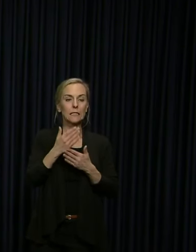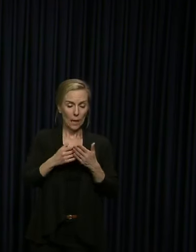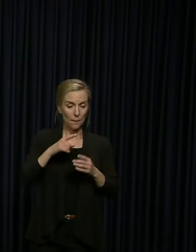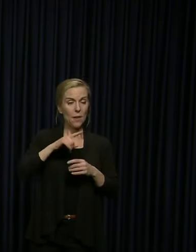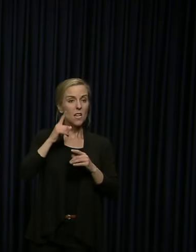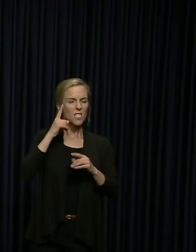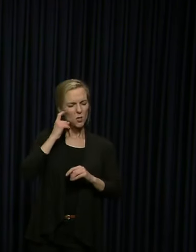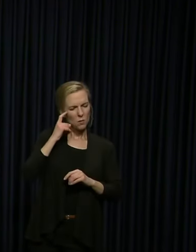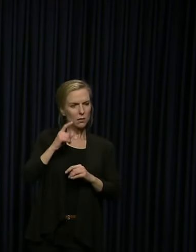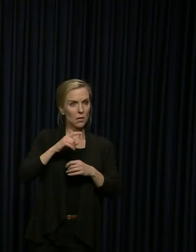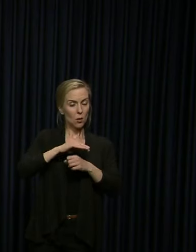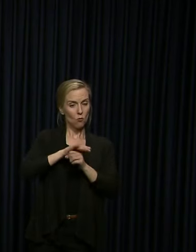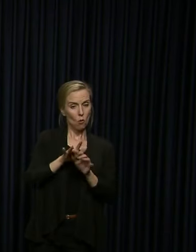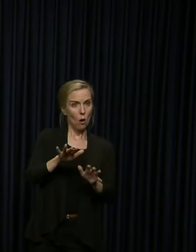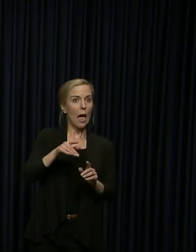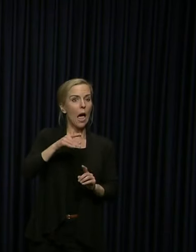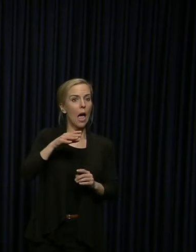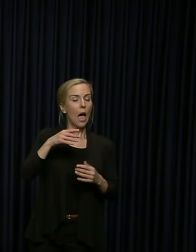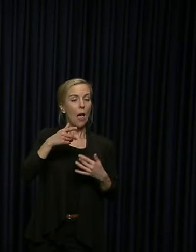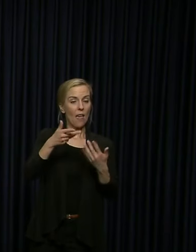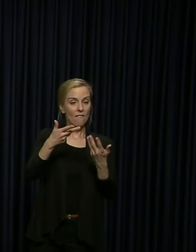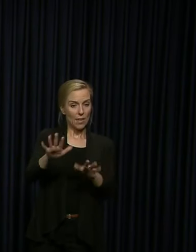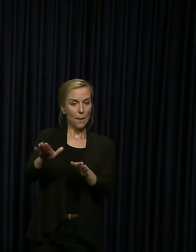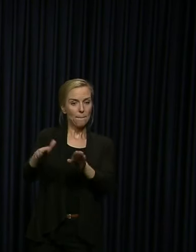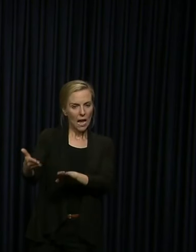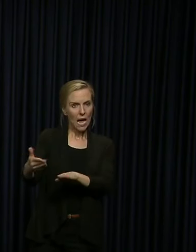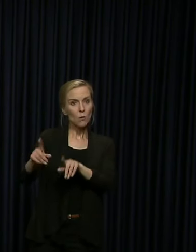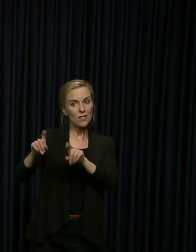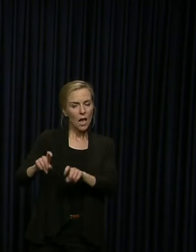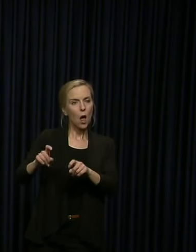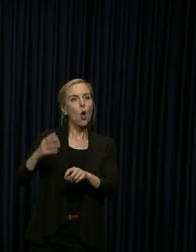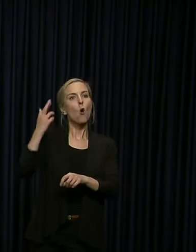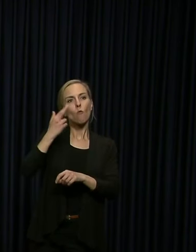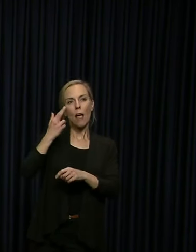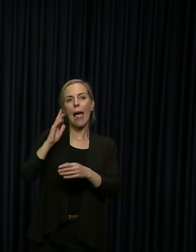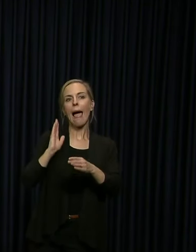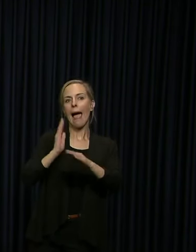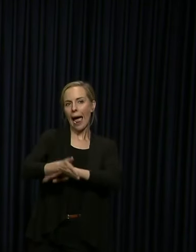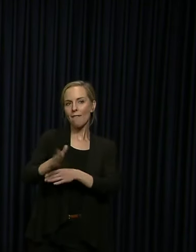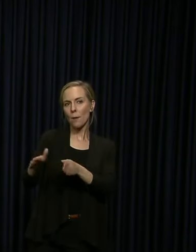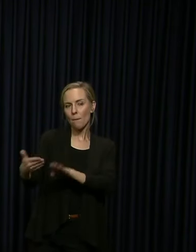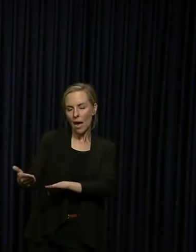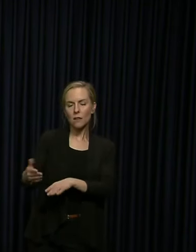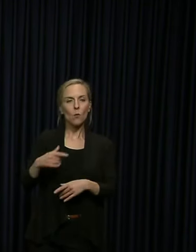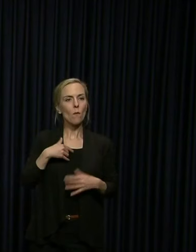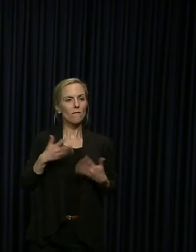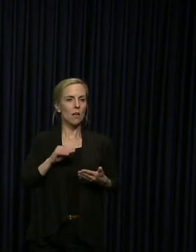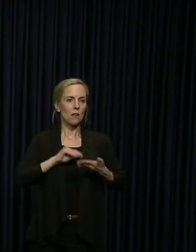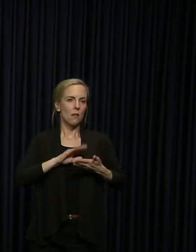FACILITIES. I'M NOT SURE IN MY LIFETIME -- A LOT HAS BEEN ASKED OF US AT